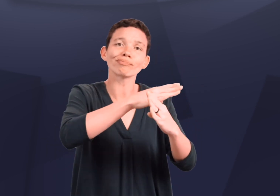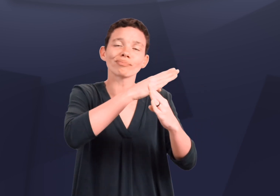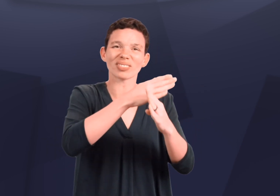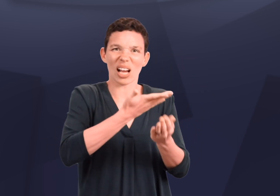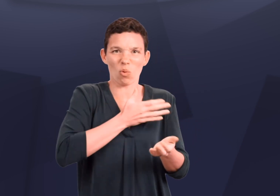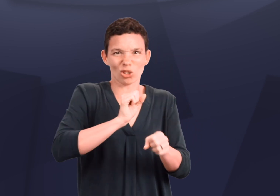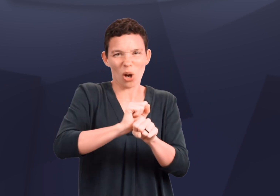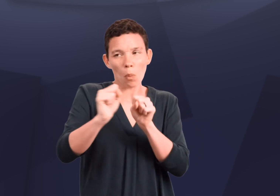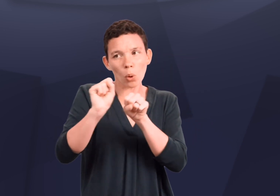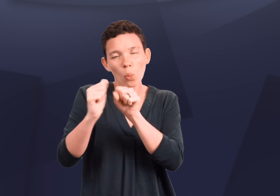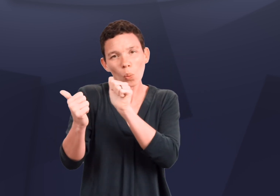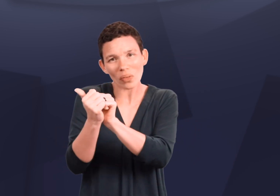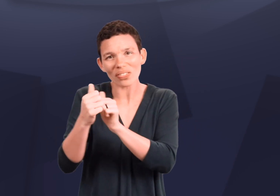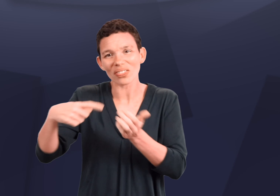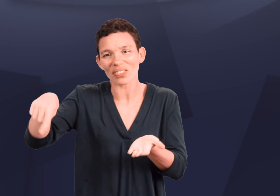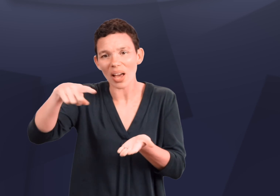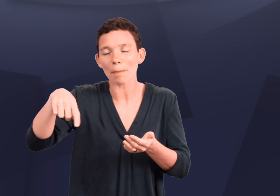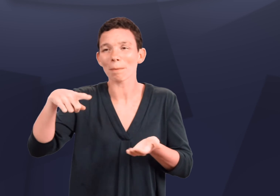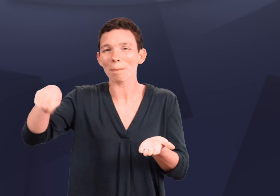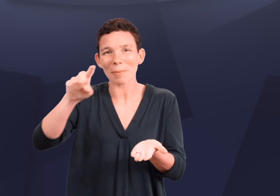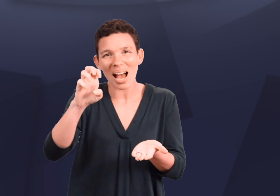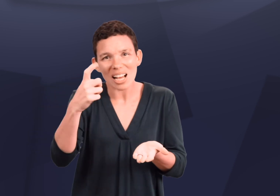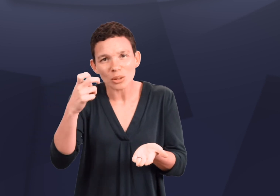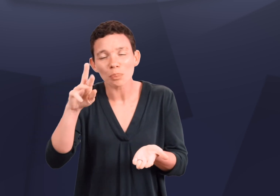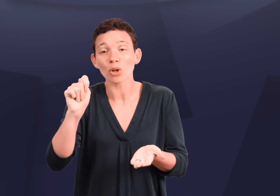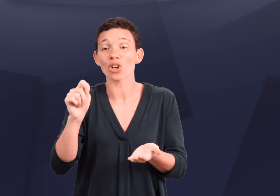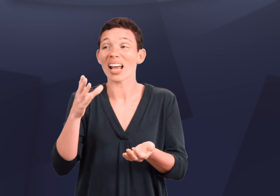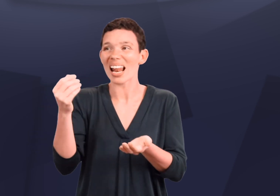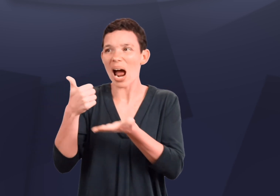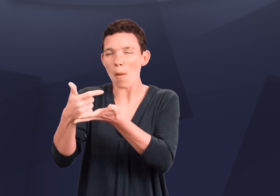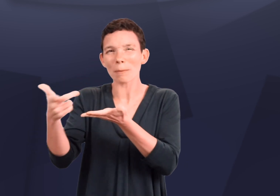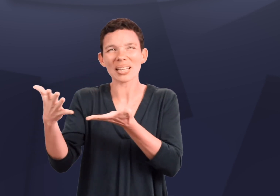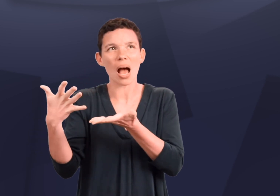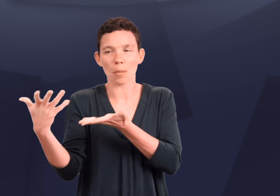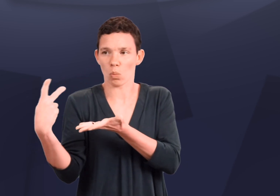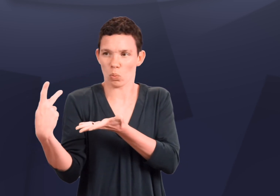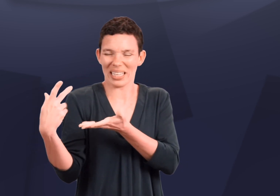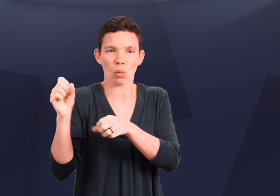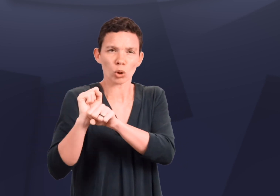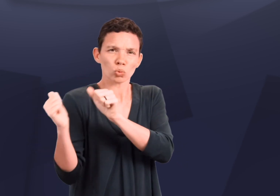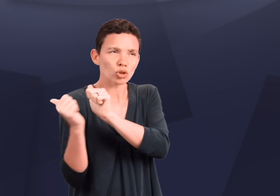There are often so many barriers, and we need to work with them to navigate through the system.